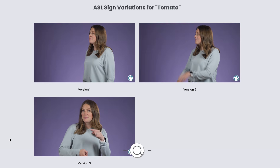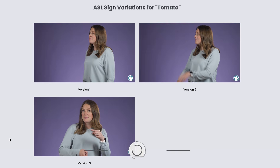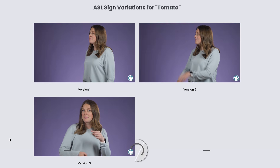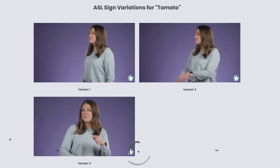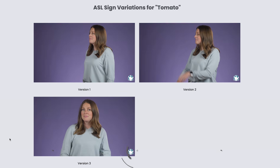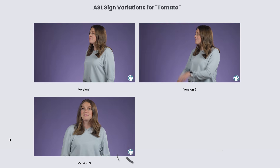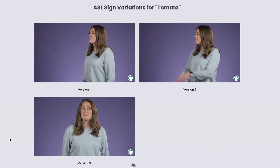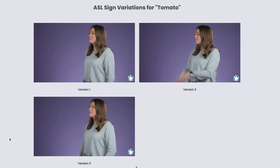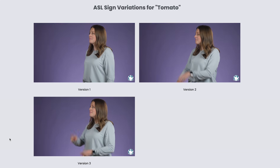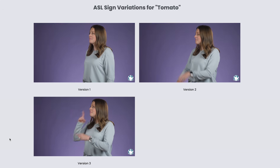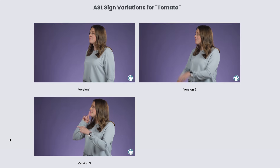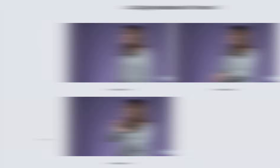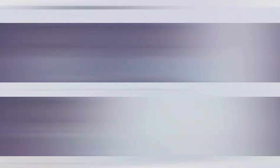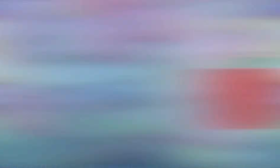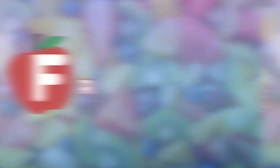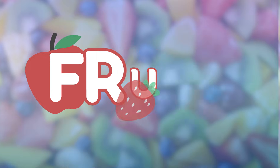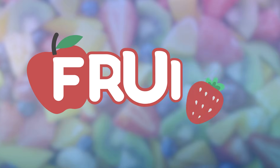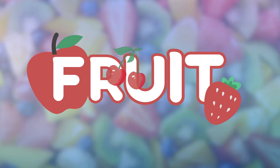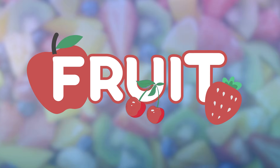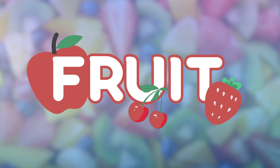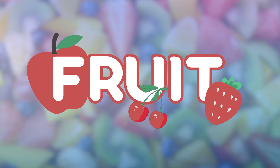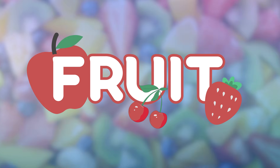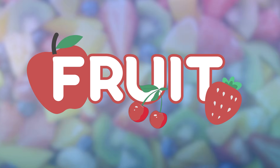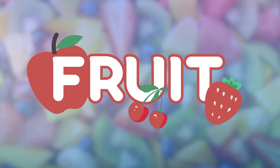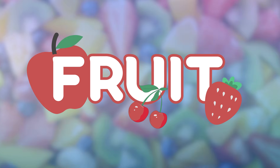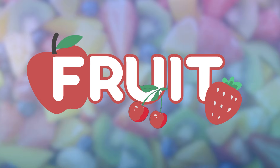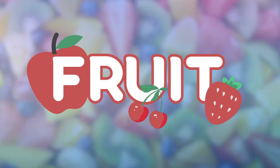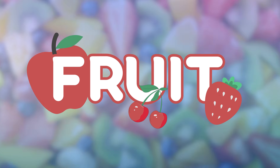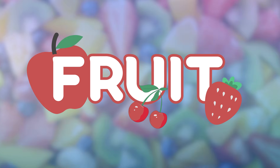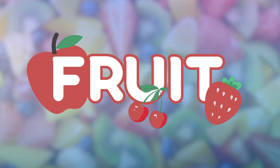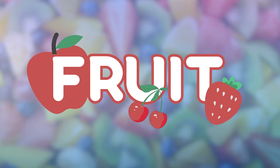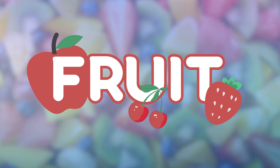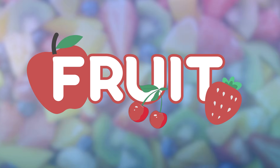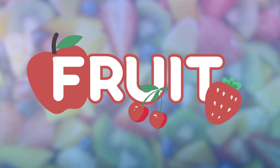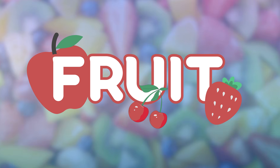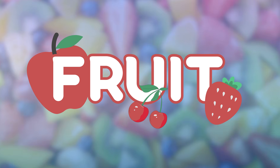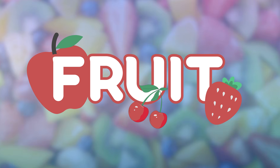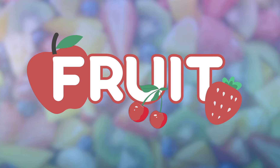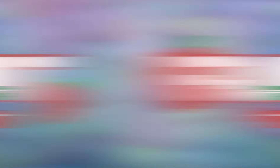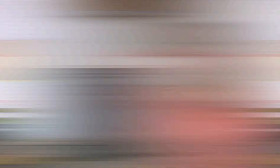and the variations. Let's start out with some fruits.